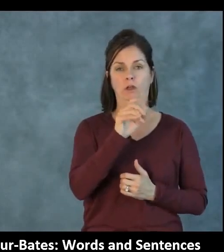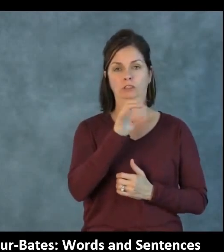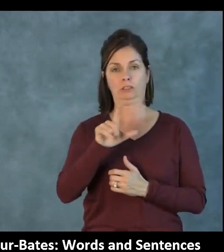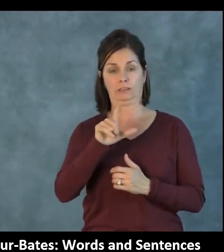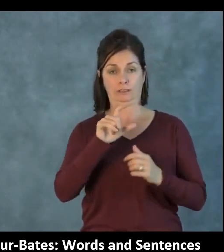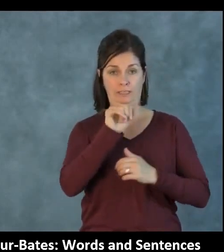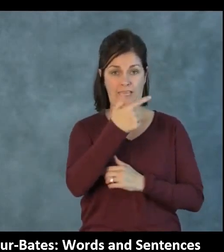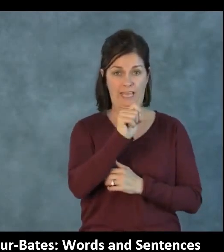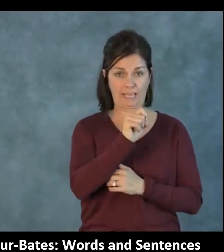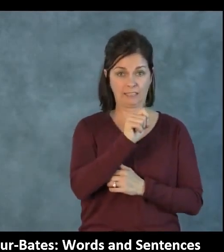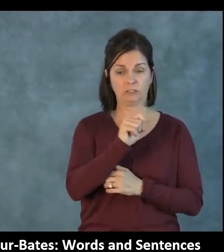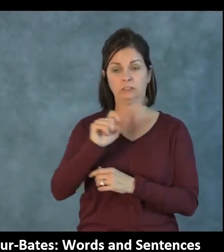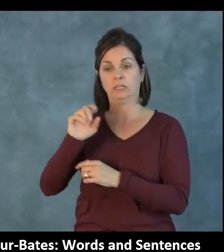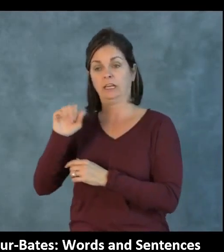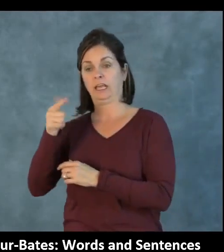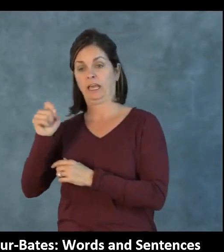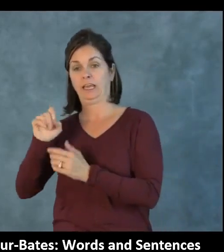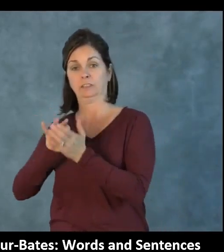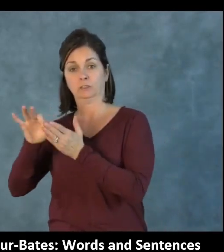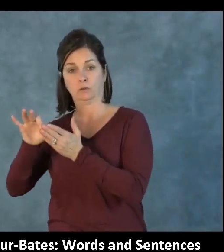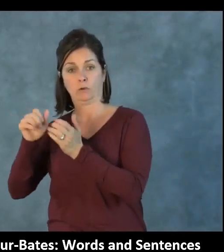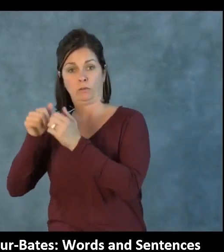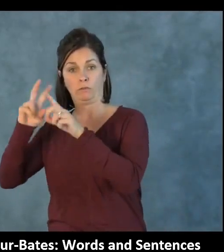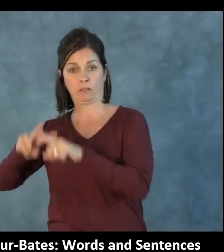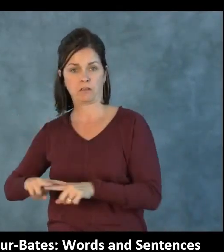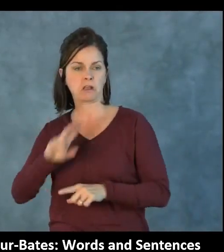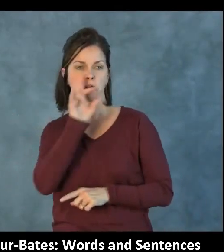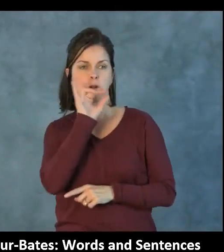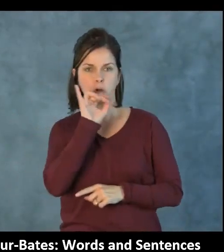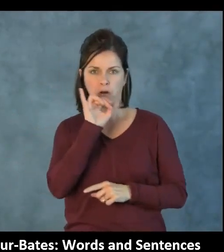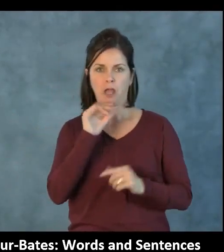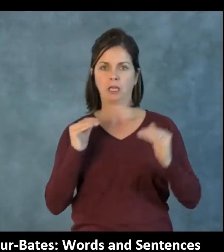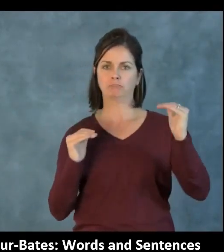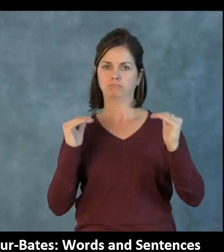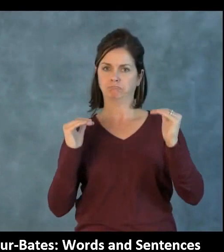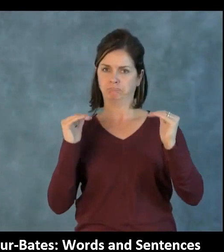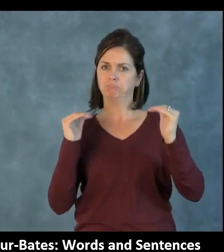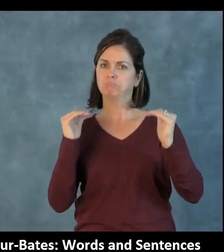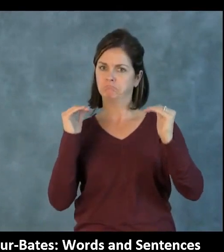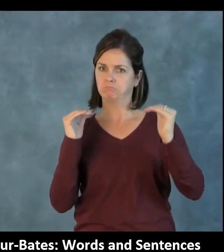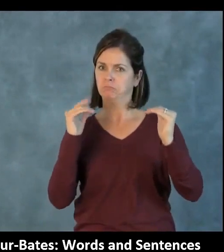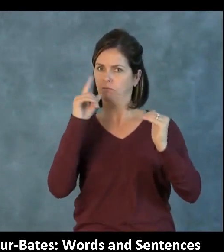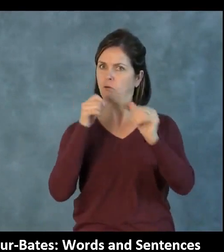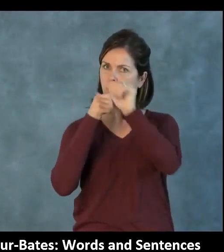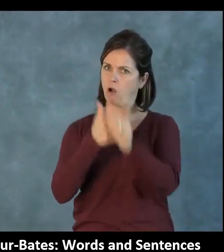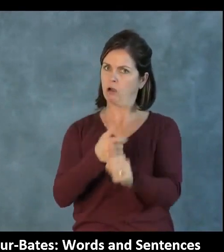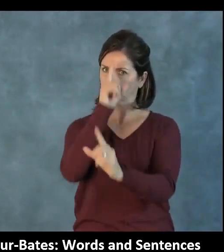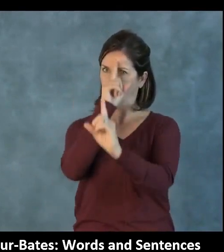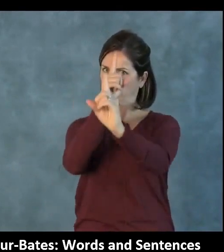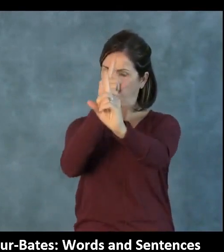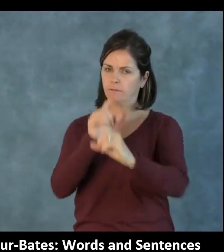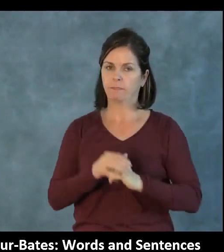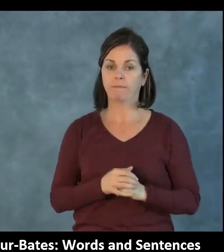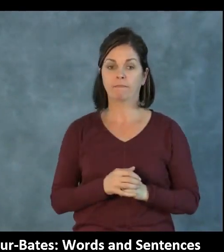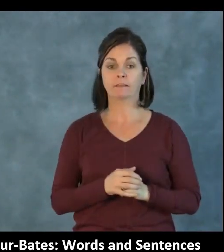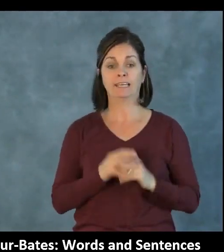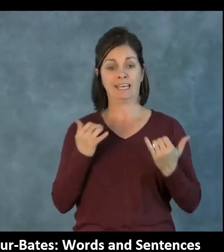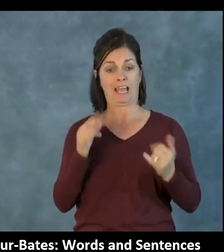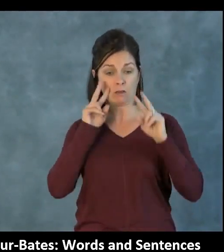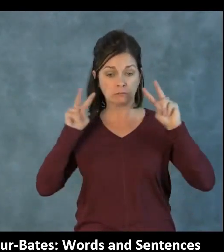vocabulary, she looks like she's pretty close to on target. When we look at how she's producing